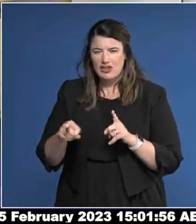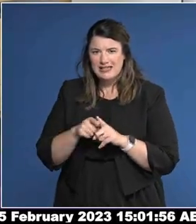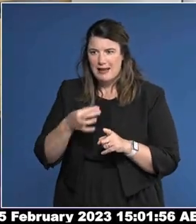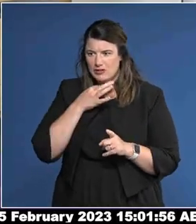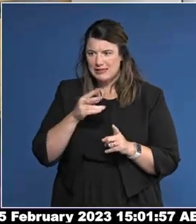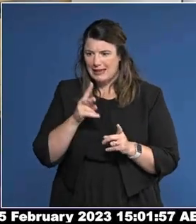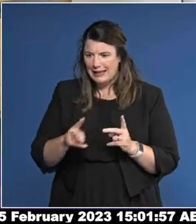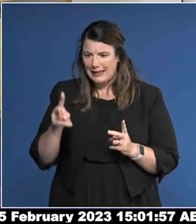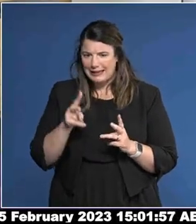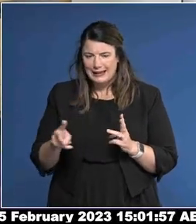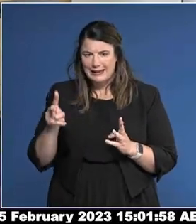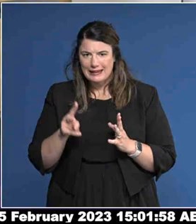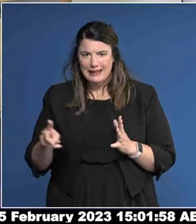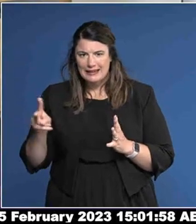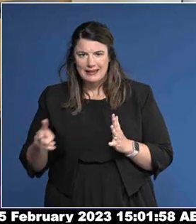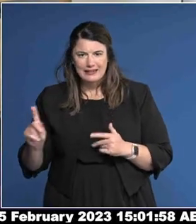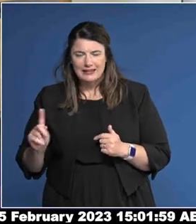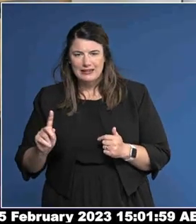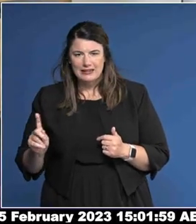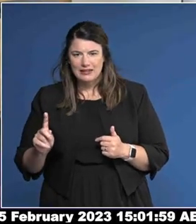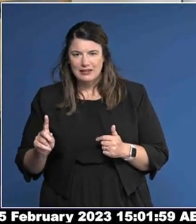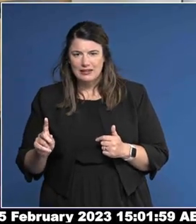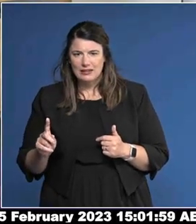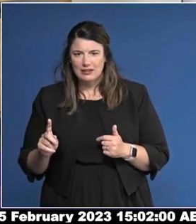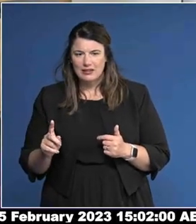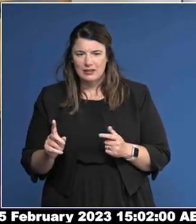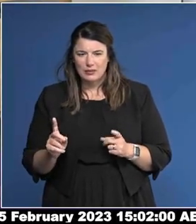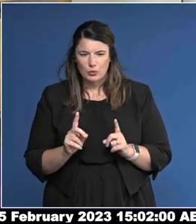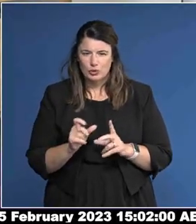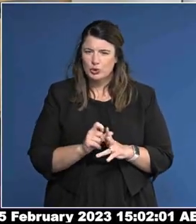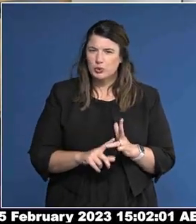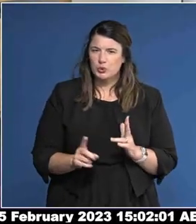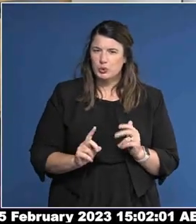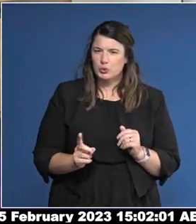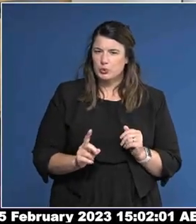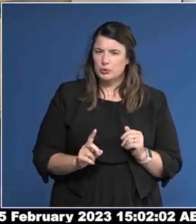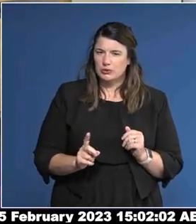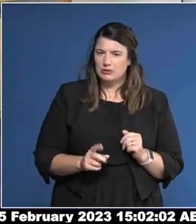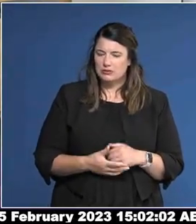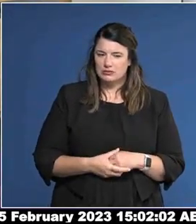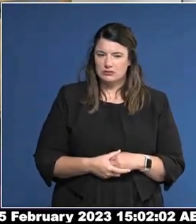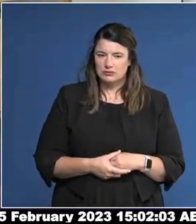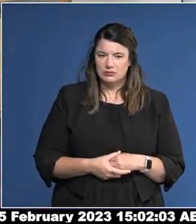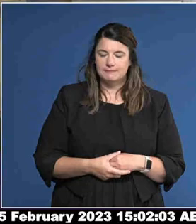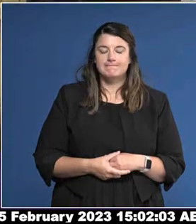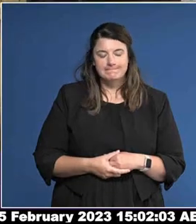Yes, I do. MS EASTMAN: So what do you do about that? What's going on if that is the case? So, I mean, one of the things we do in the organisation now is that our